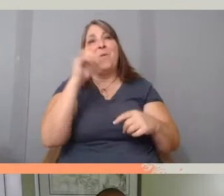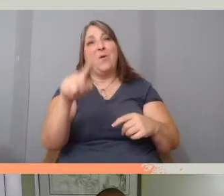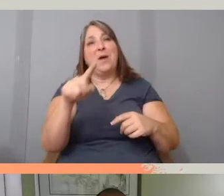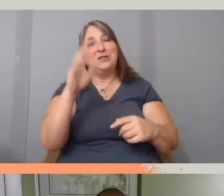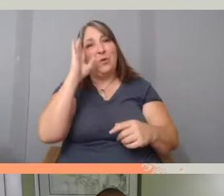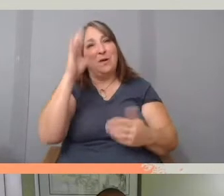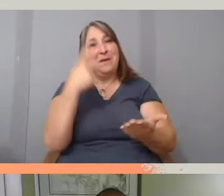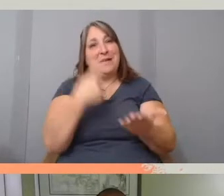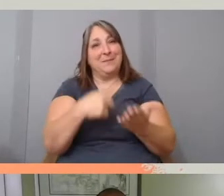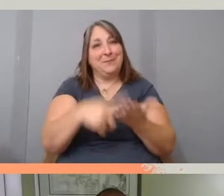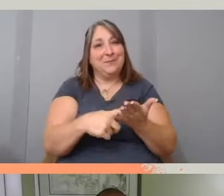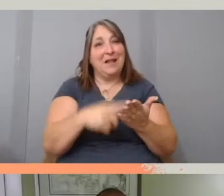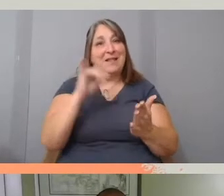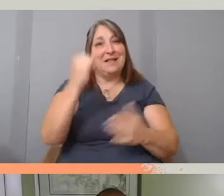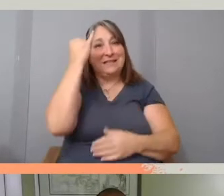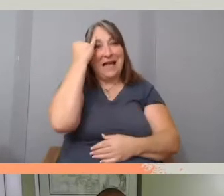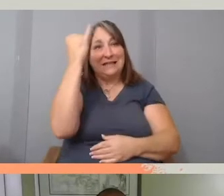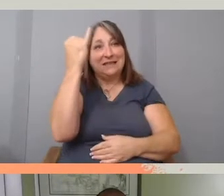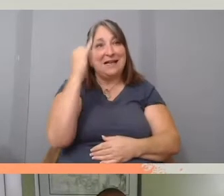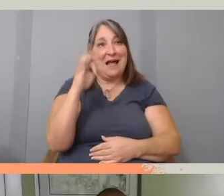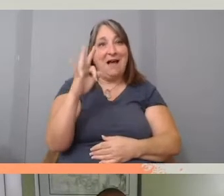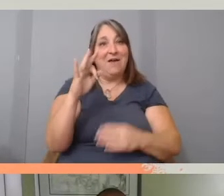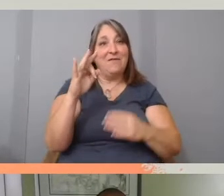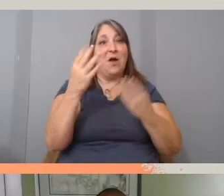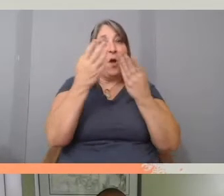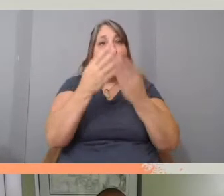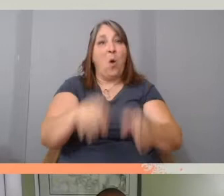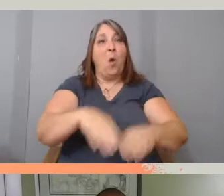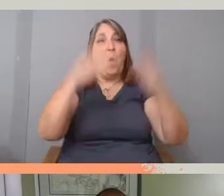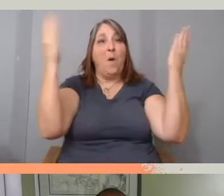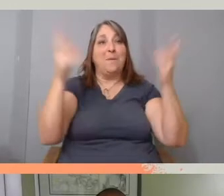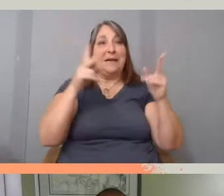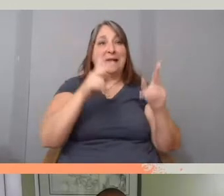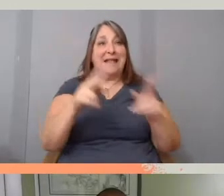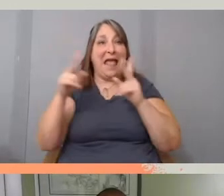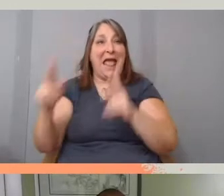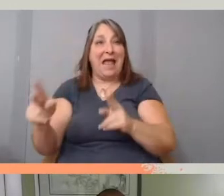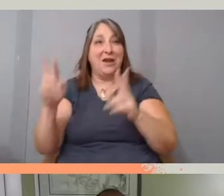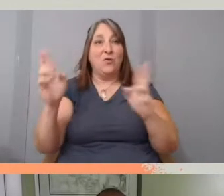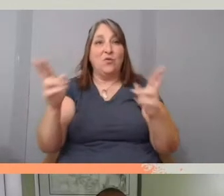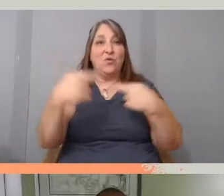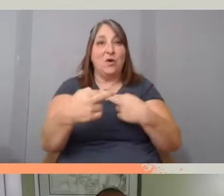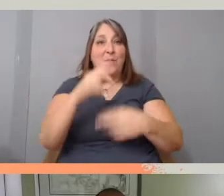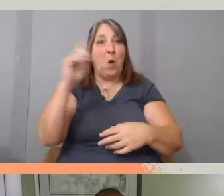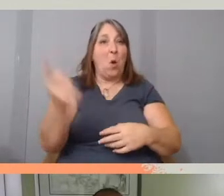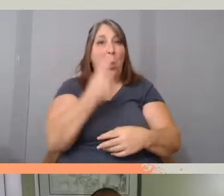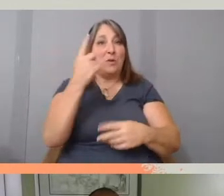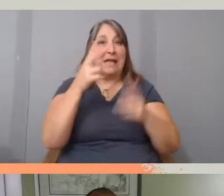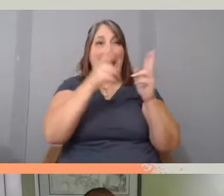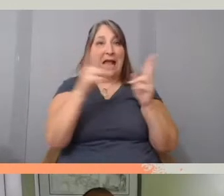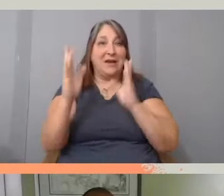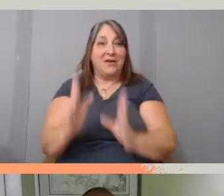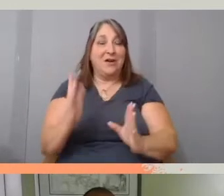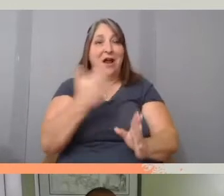interesting to talk about is, this idea of opening up the edit room to just be on the editor. You know, our editor, Paul Lovelace, was amazing